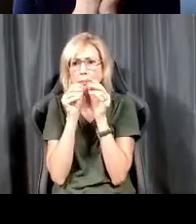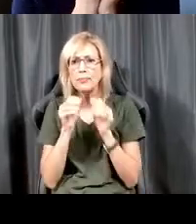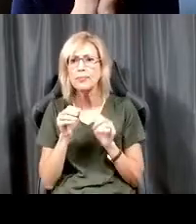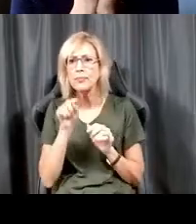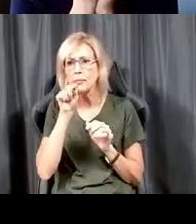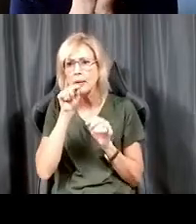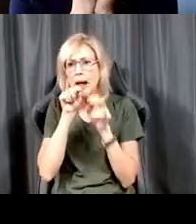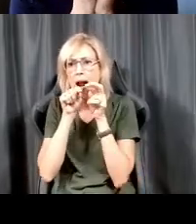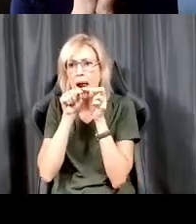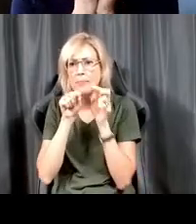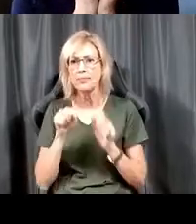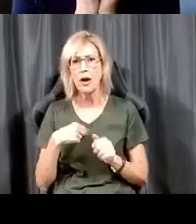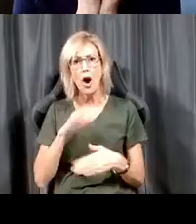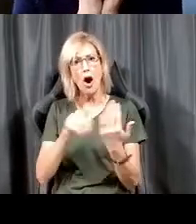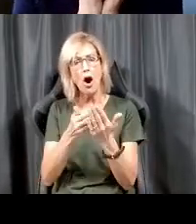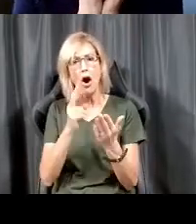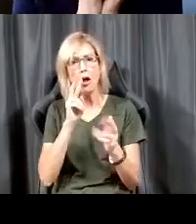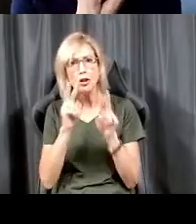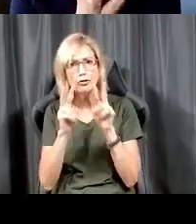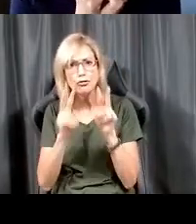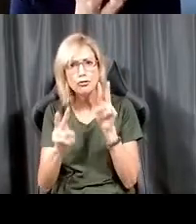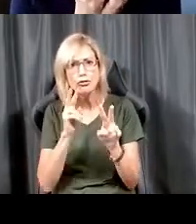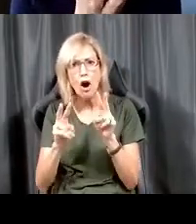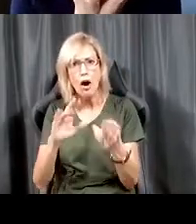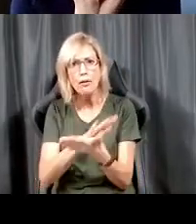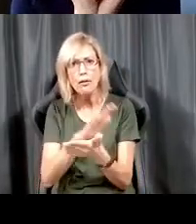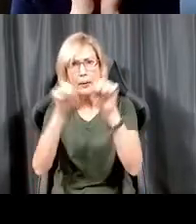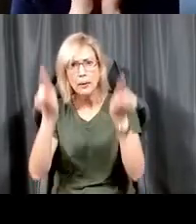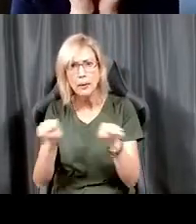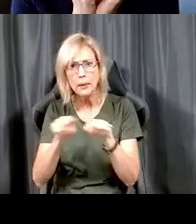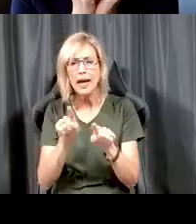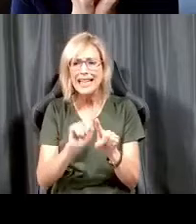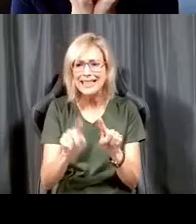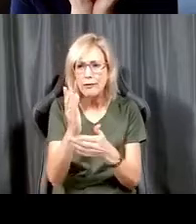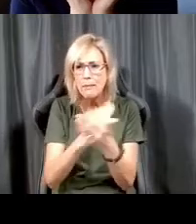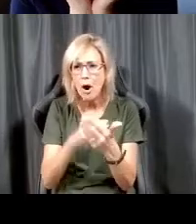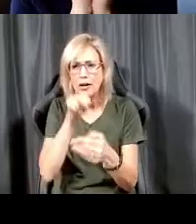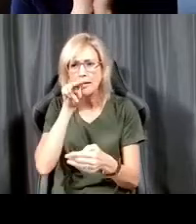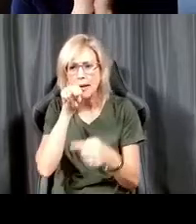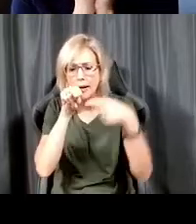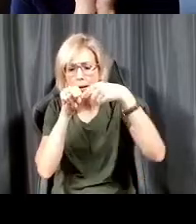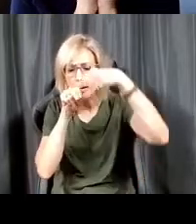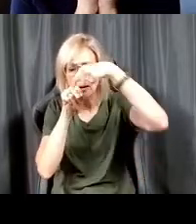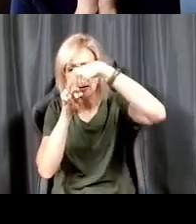Probably all saw the flier that went out. Different parts of our tongue that are responsible for